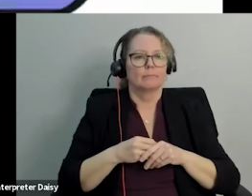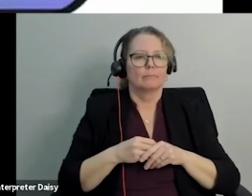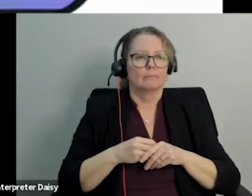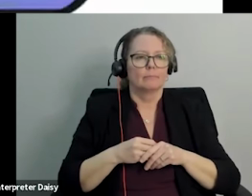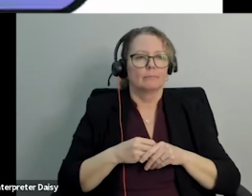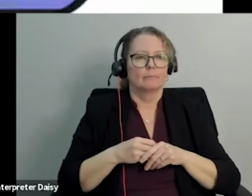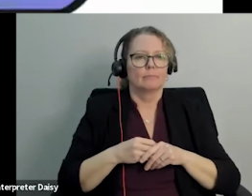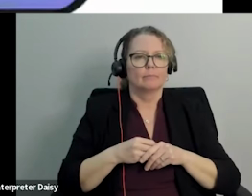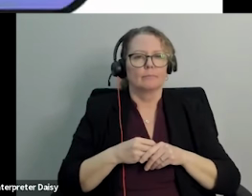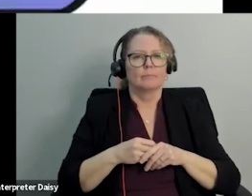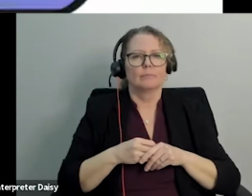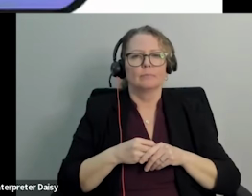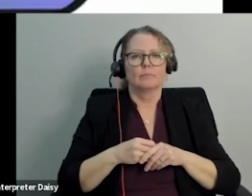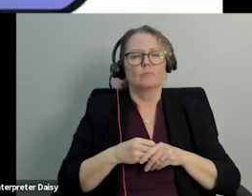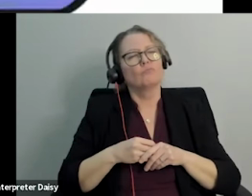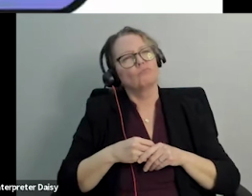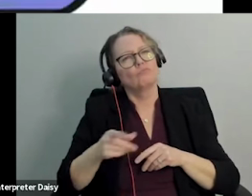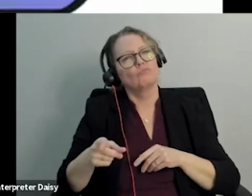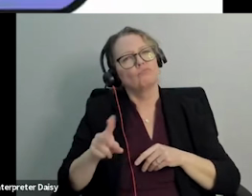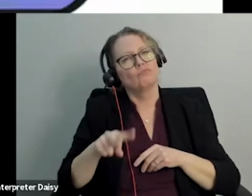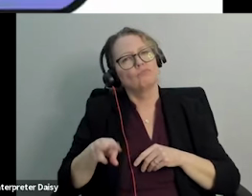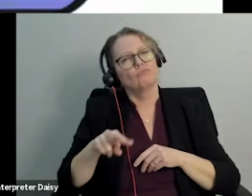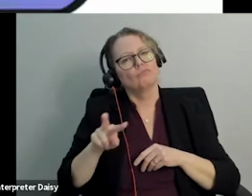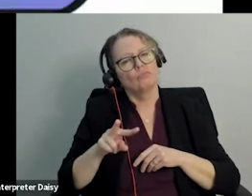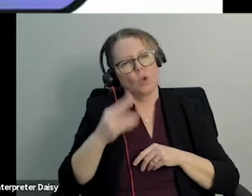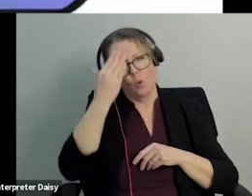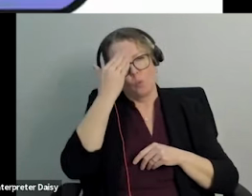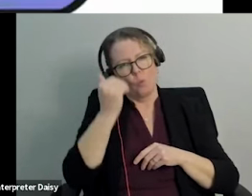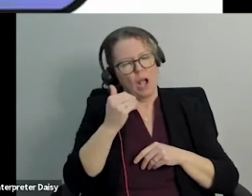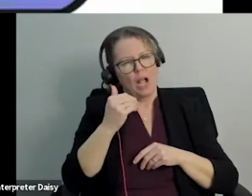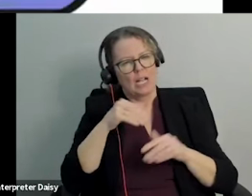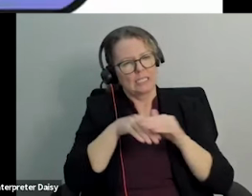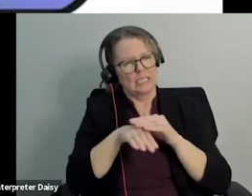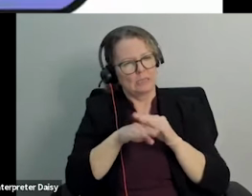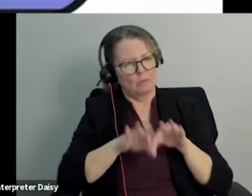So you're probably wondering why does accessibility matter to me?